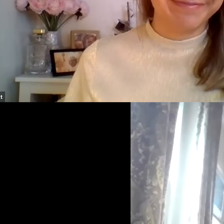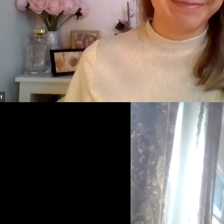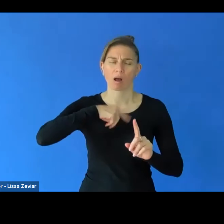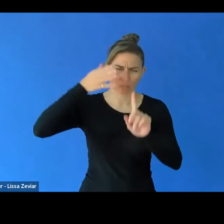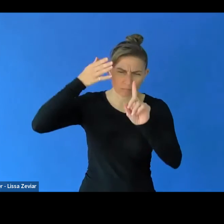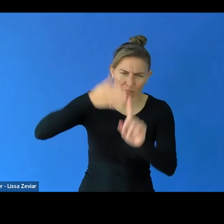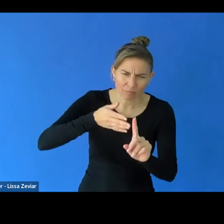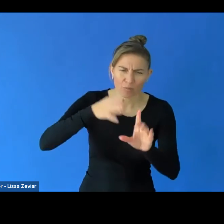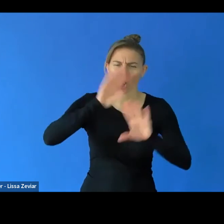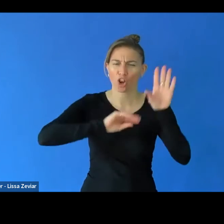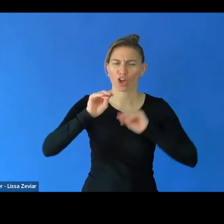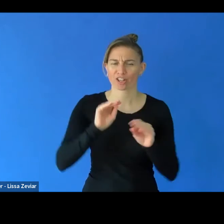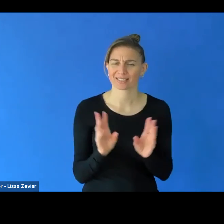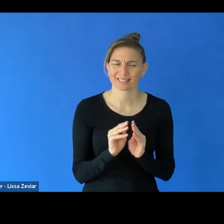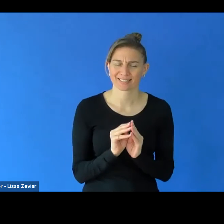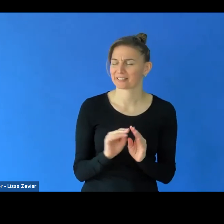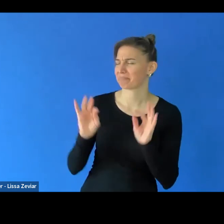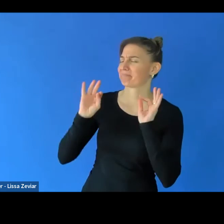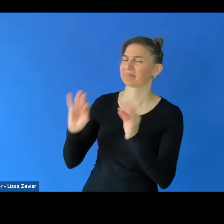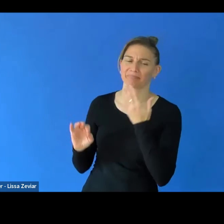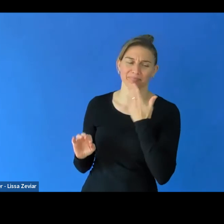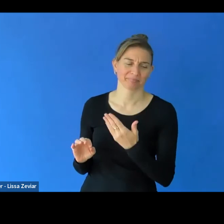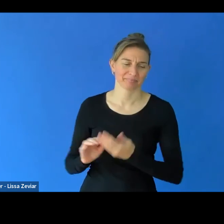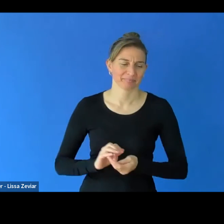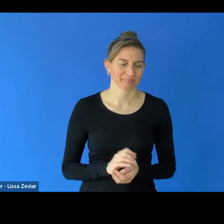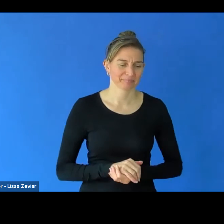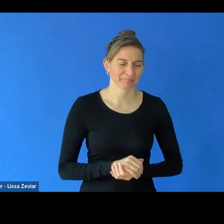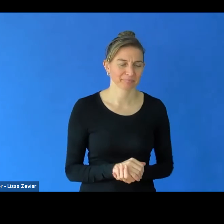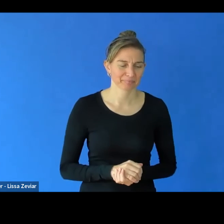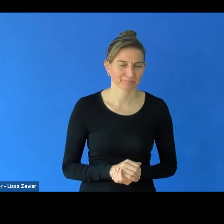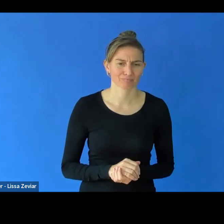Thank you, Claire. Thank you so much for active participation.